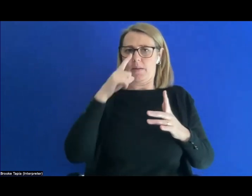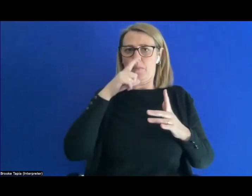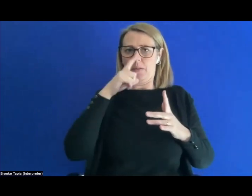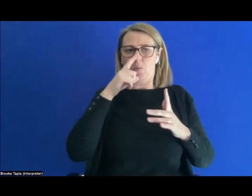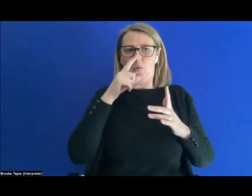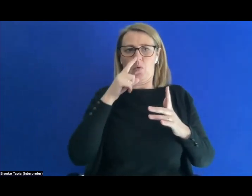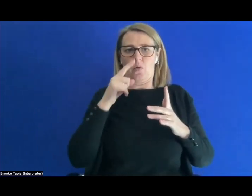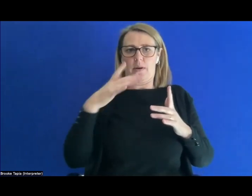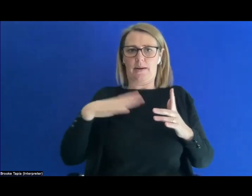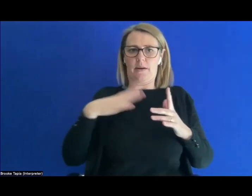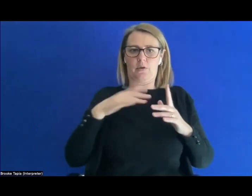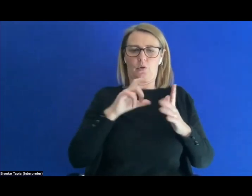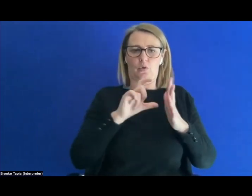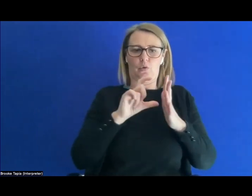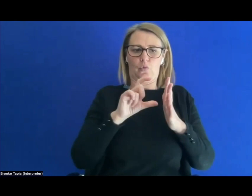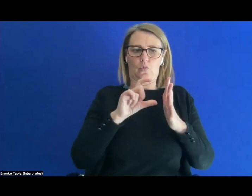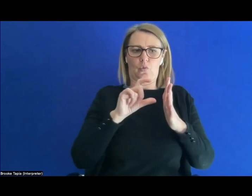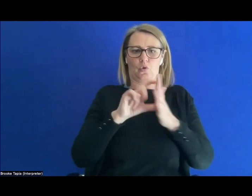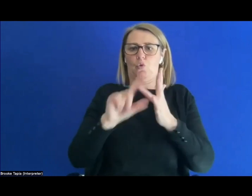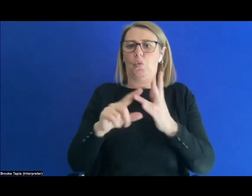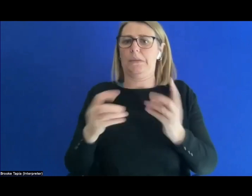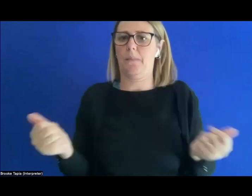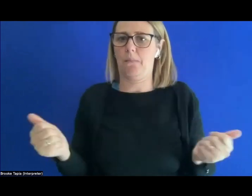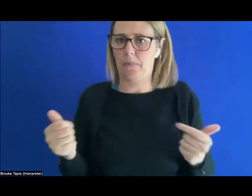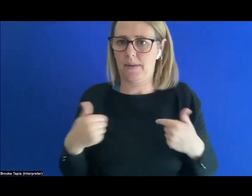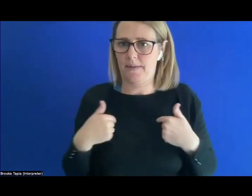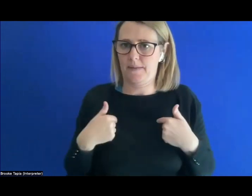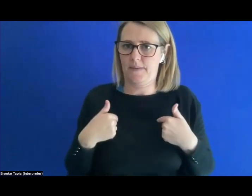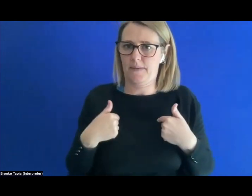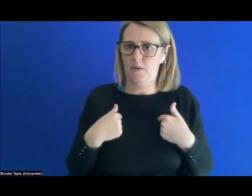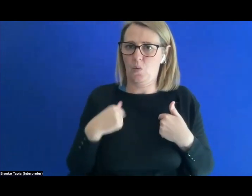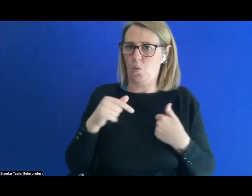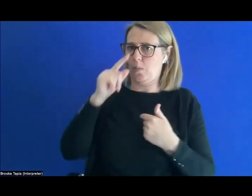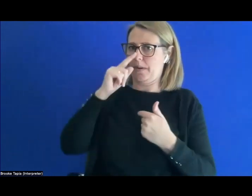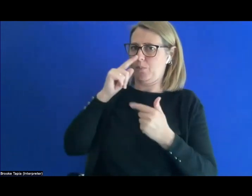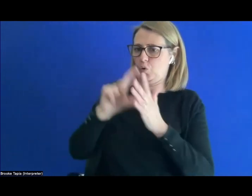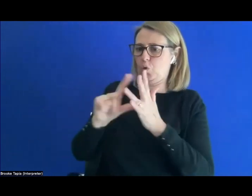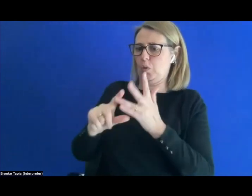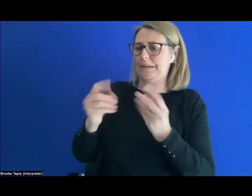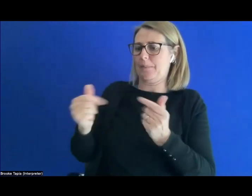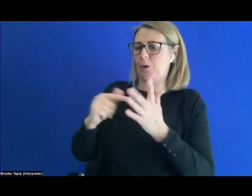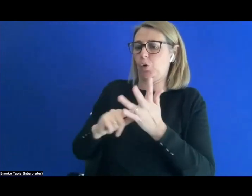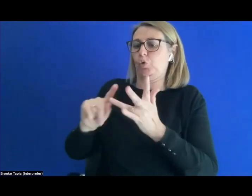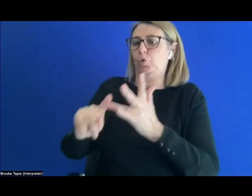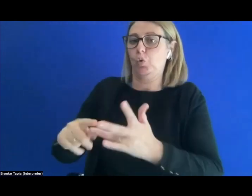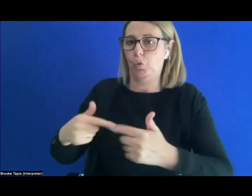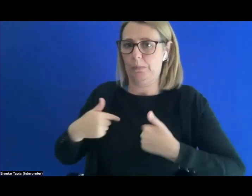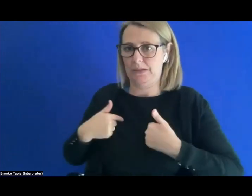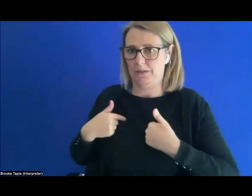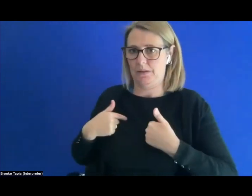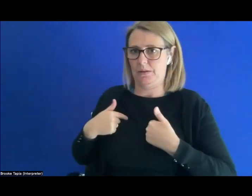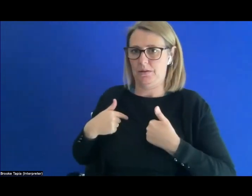to do something or do something to me”, and they don’t understand that people can just kind of be